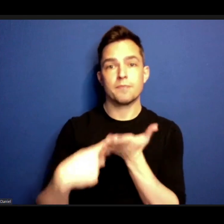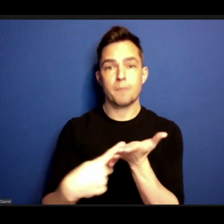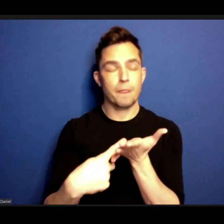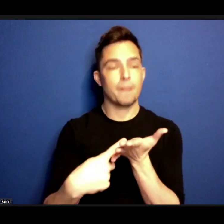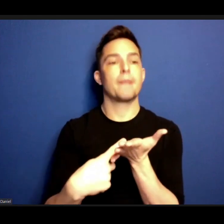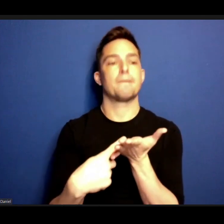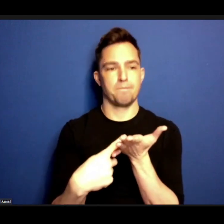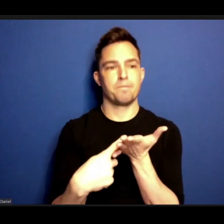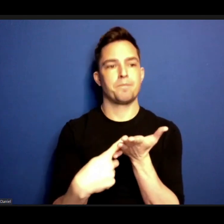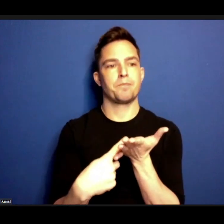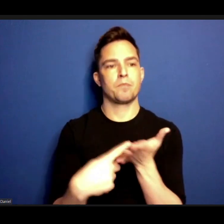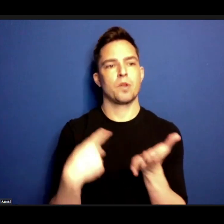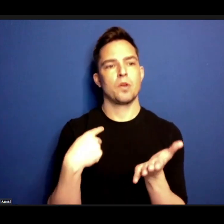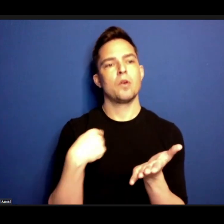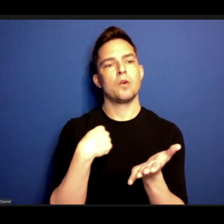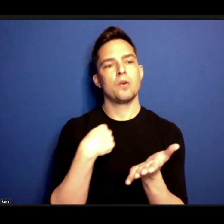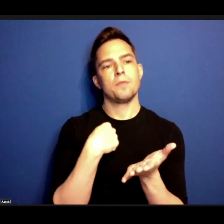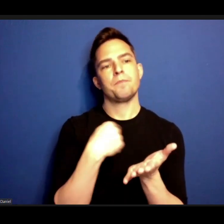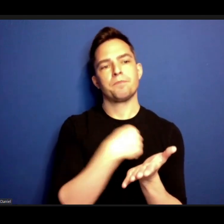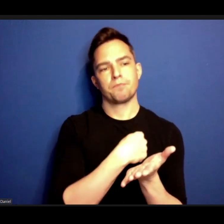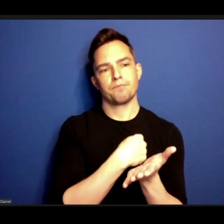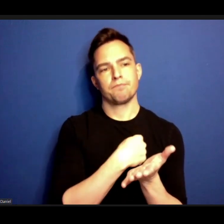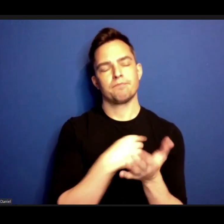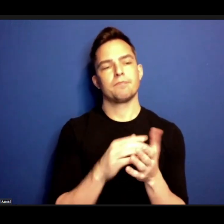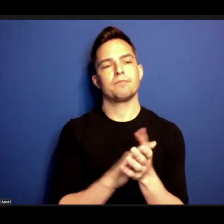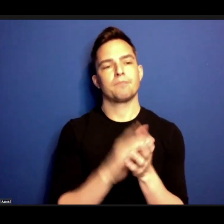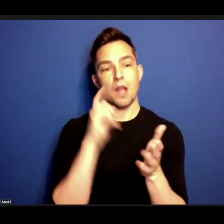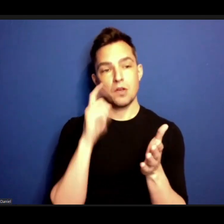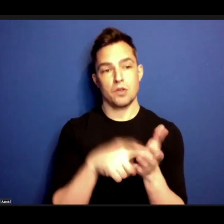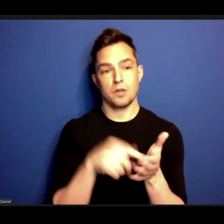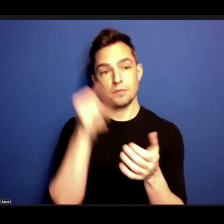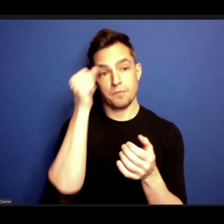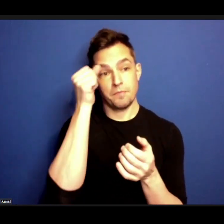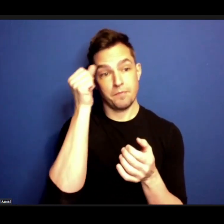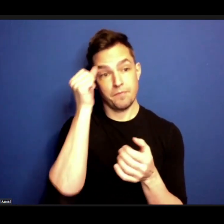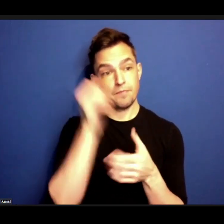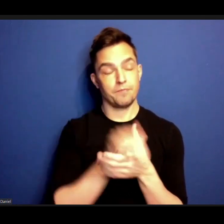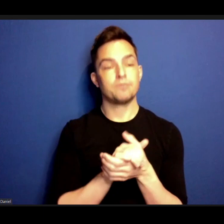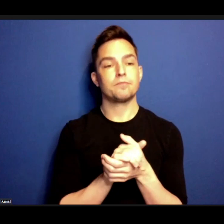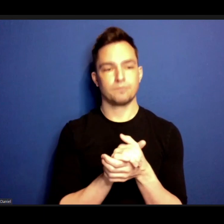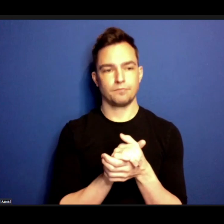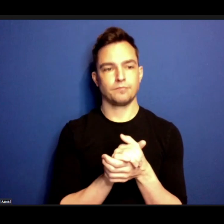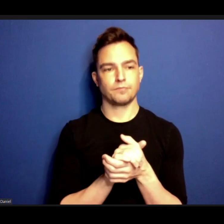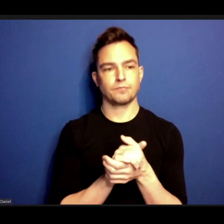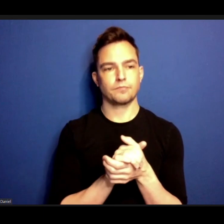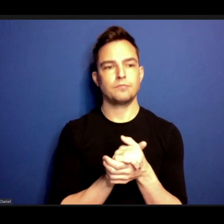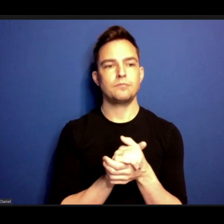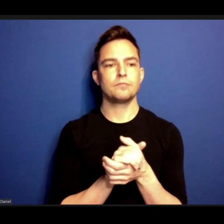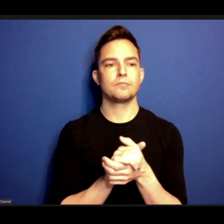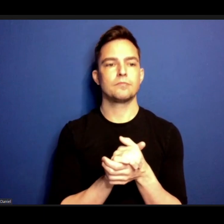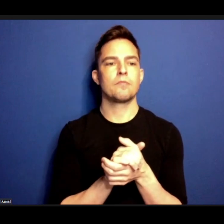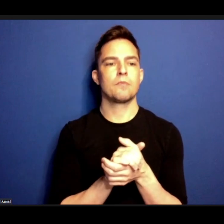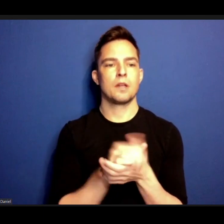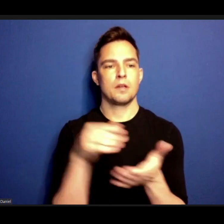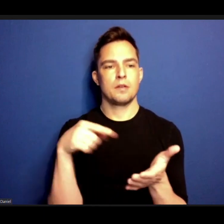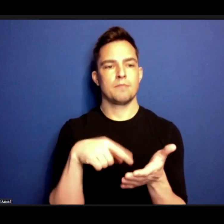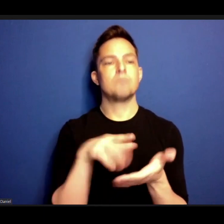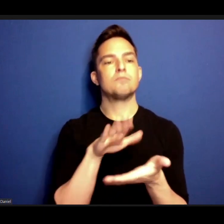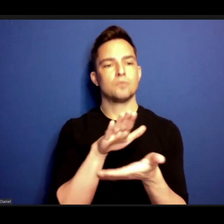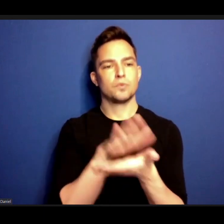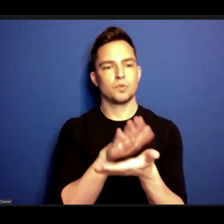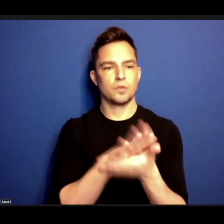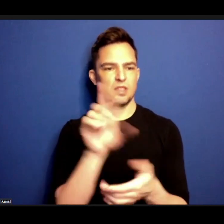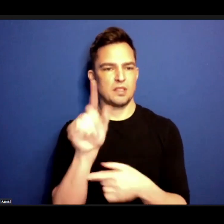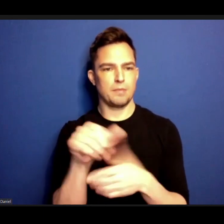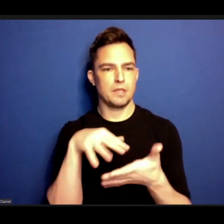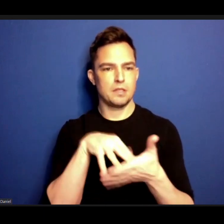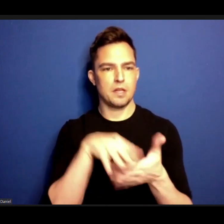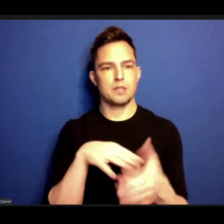discussion. We acknowledge. We acknowledge that the School of Disability Studies is on